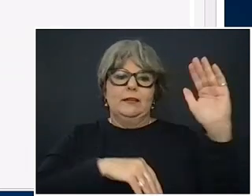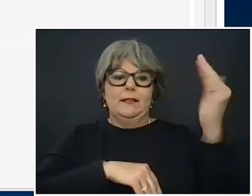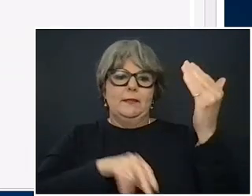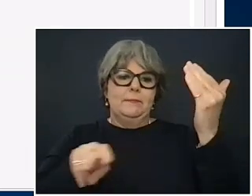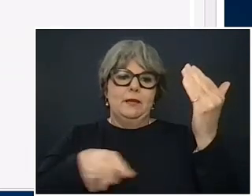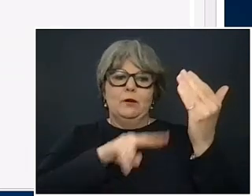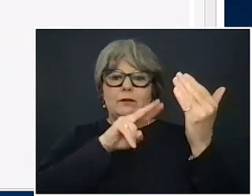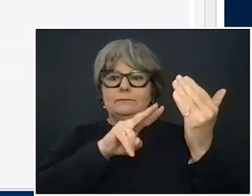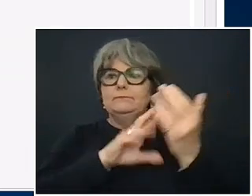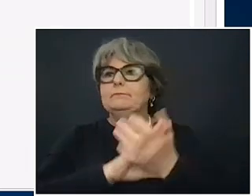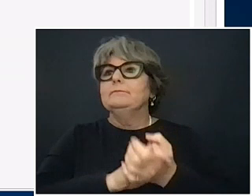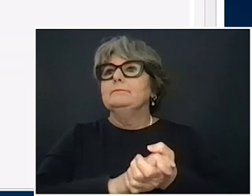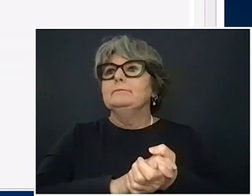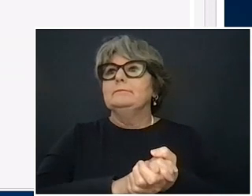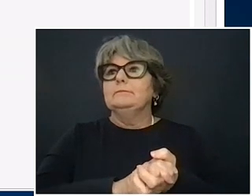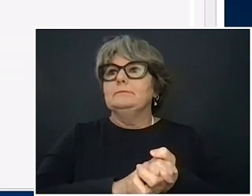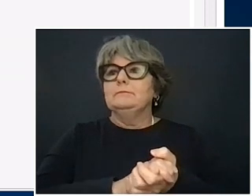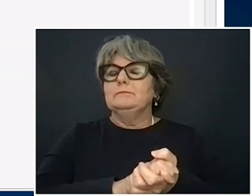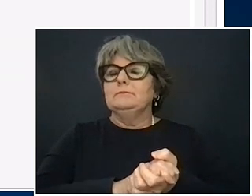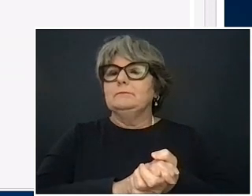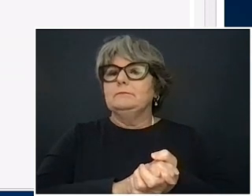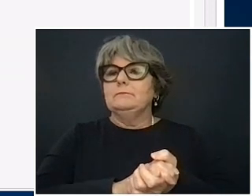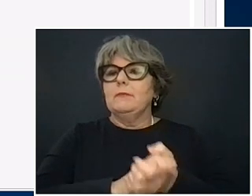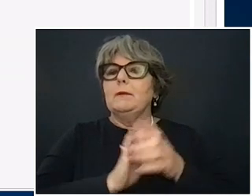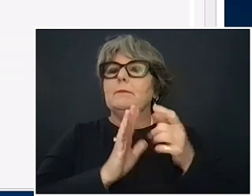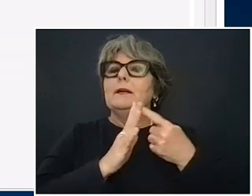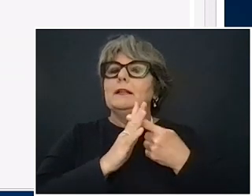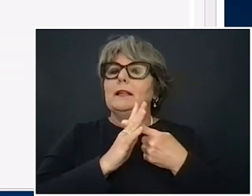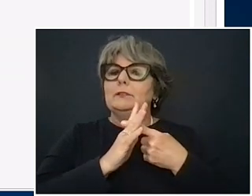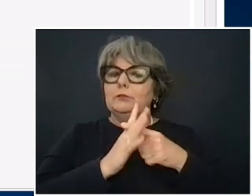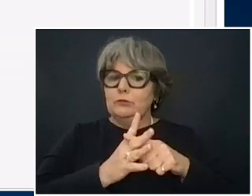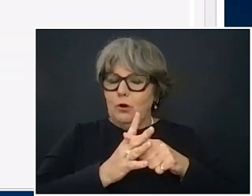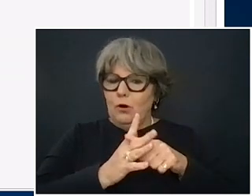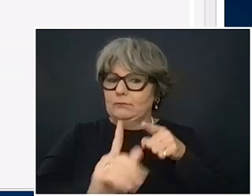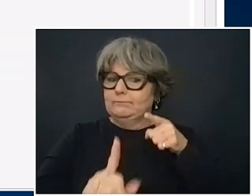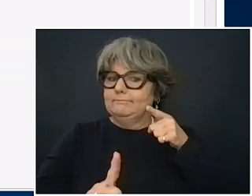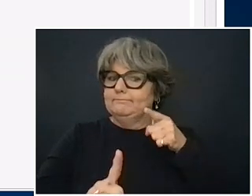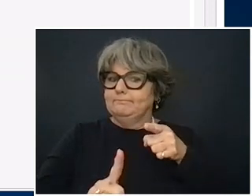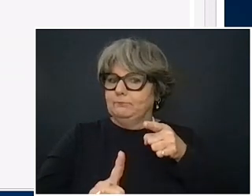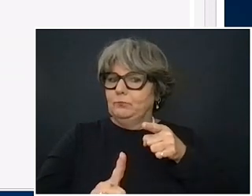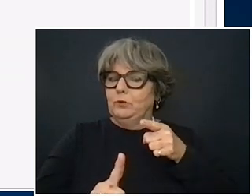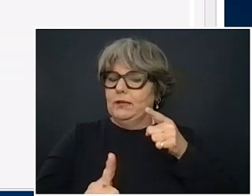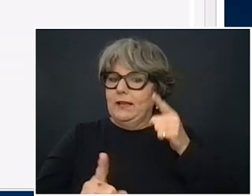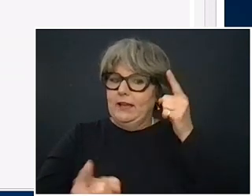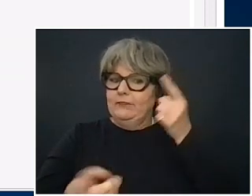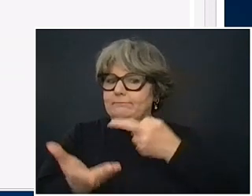But, I think let's start from the same premises so that we can have informed conversations about where those improvements should be.